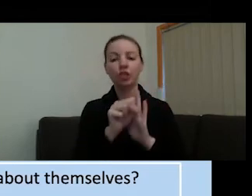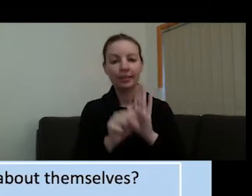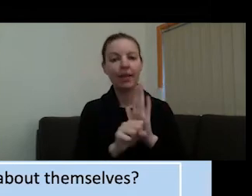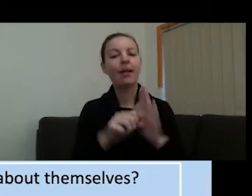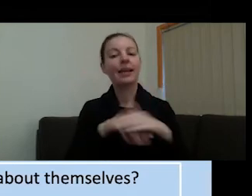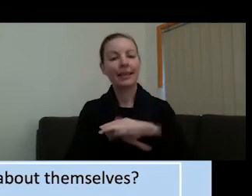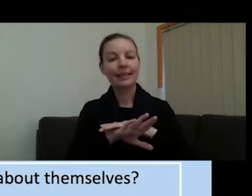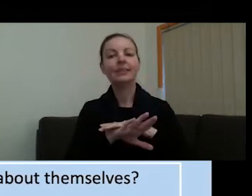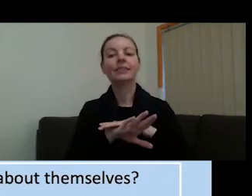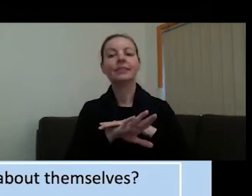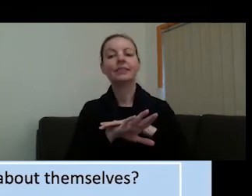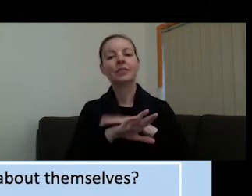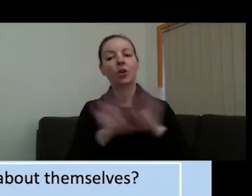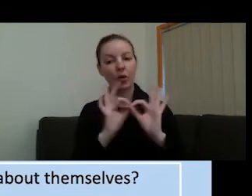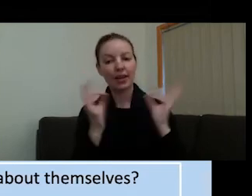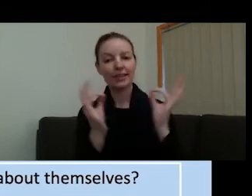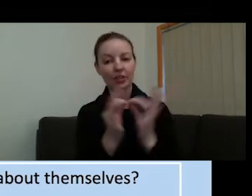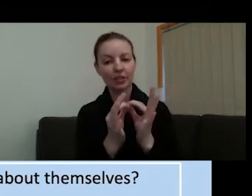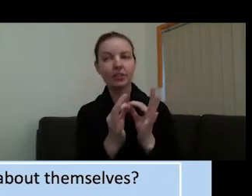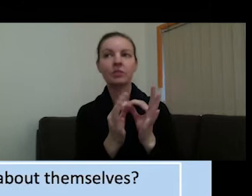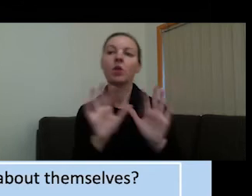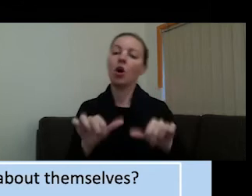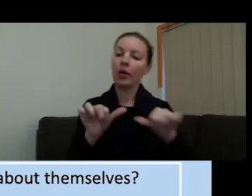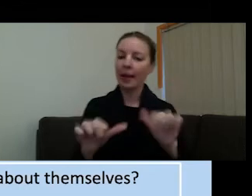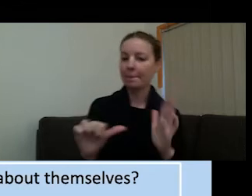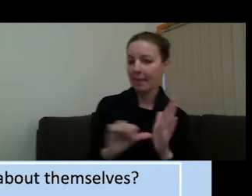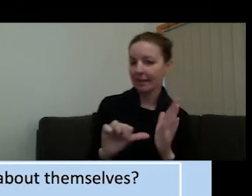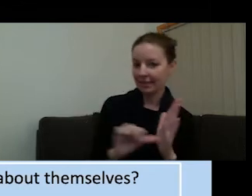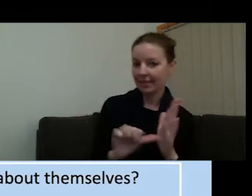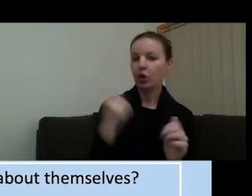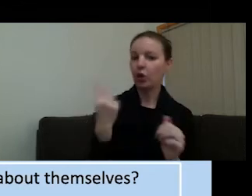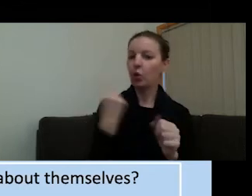Who makes decisions within organisations about what gets funded?